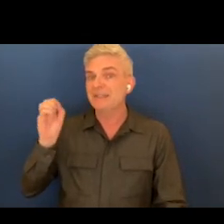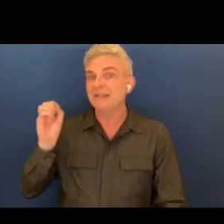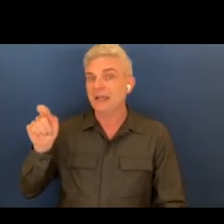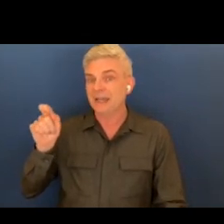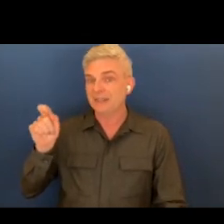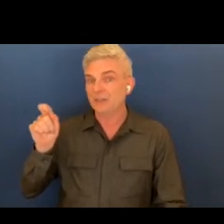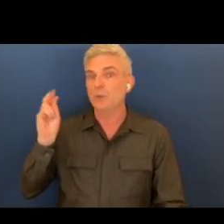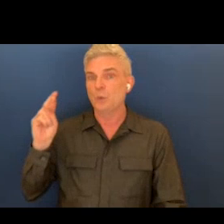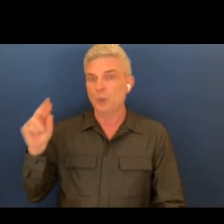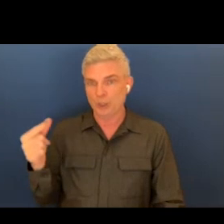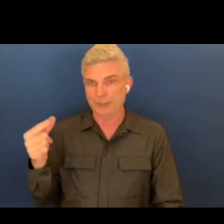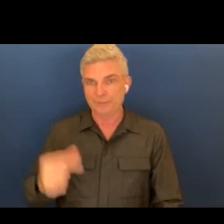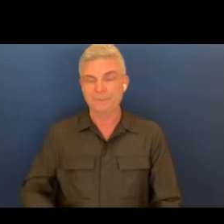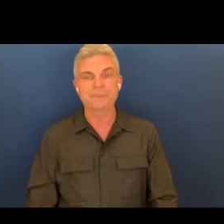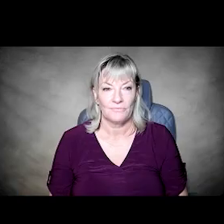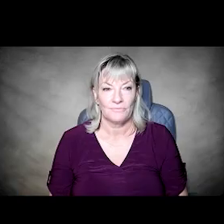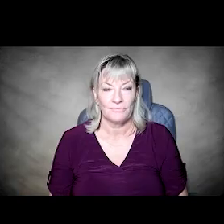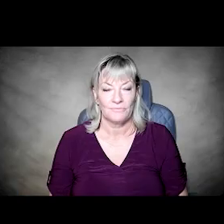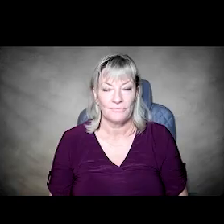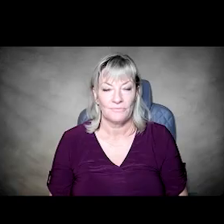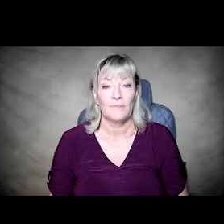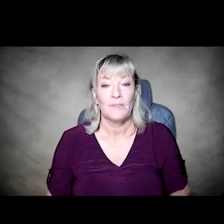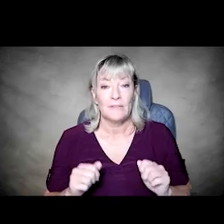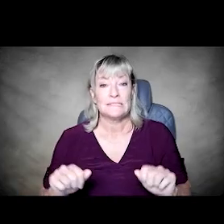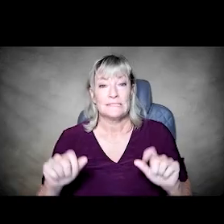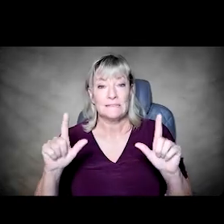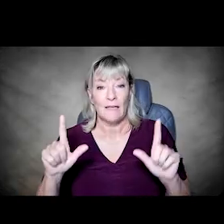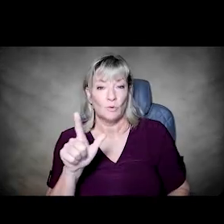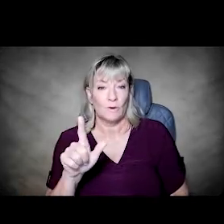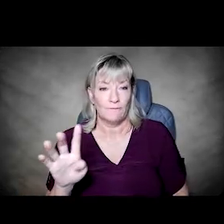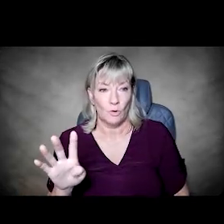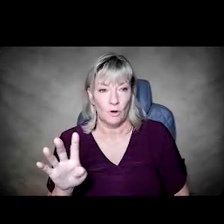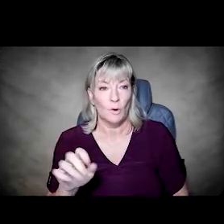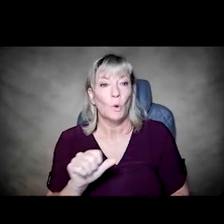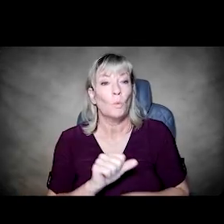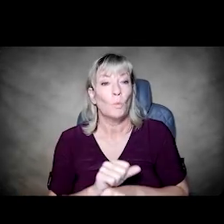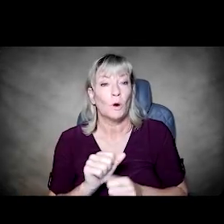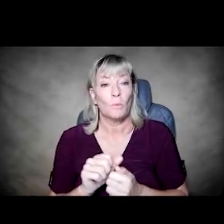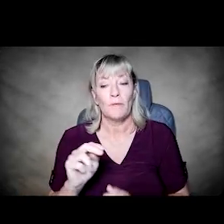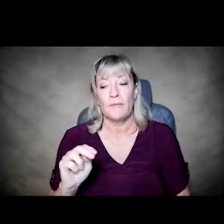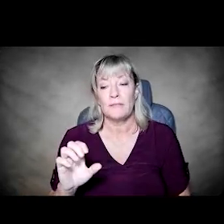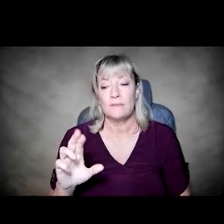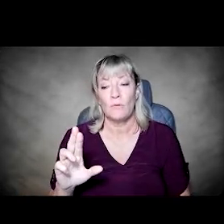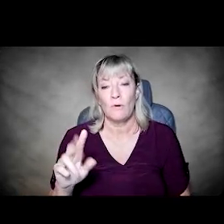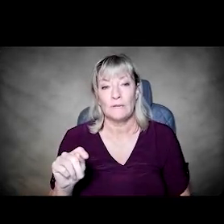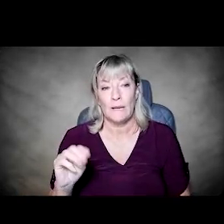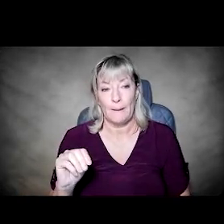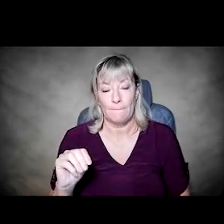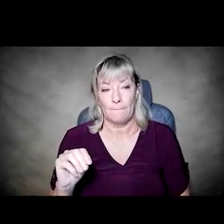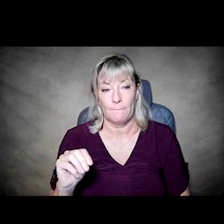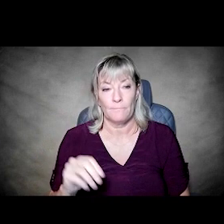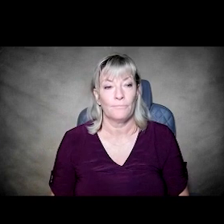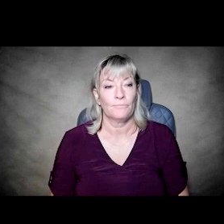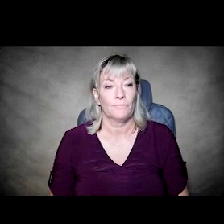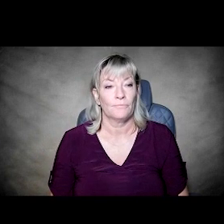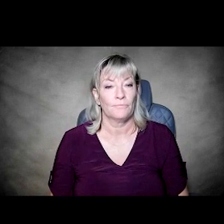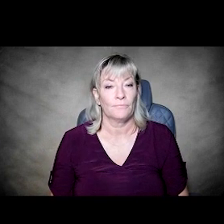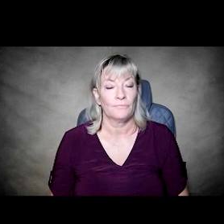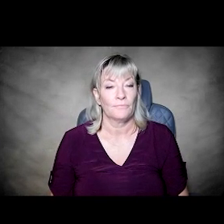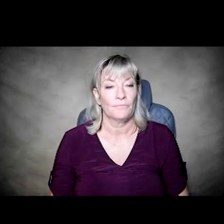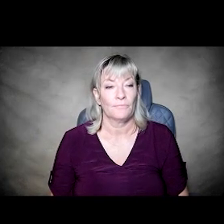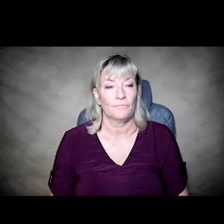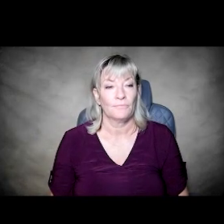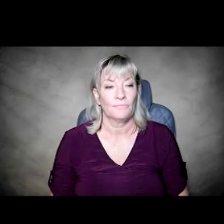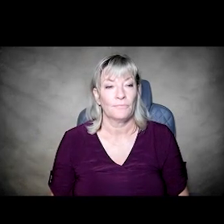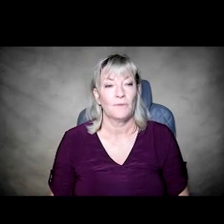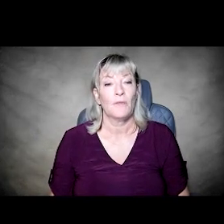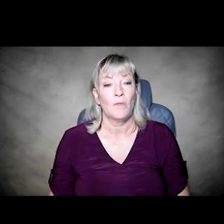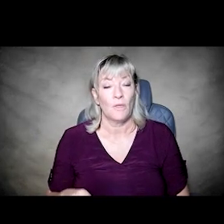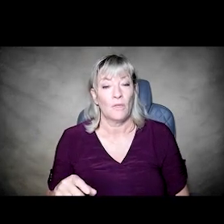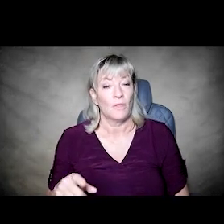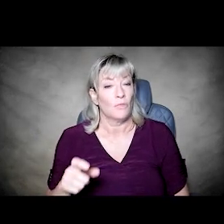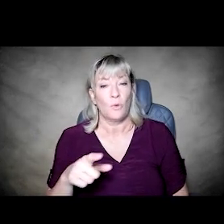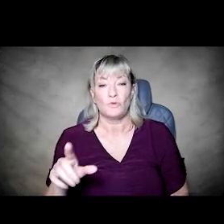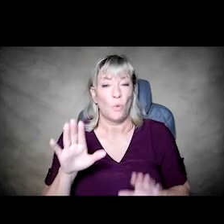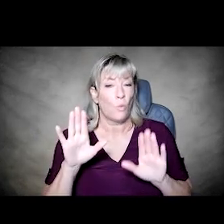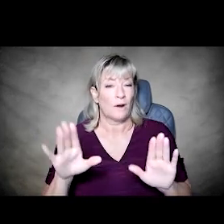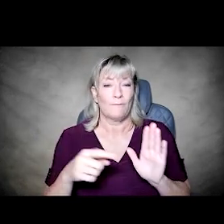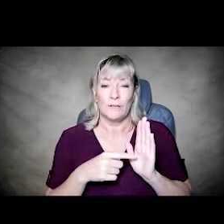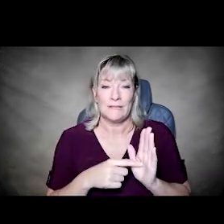Slide 24, Work with the NCRTM. Those were wonderful examples of